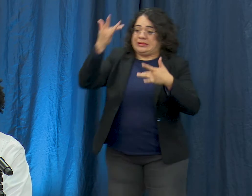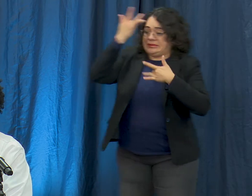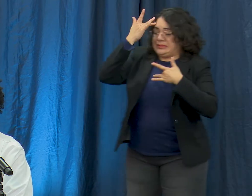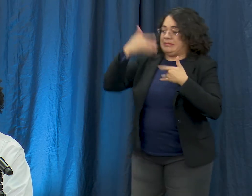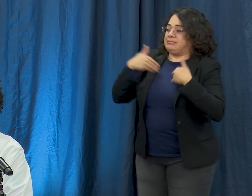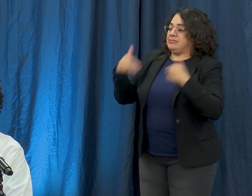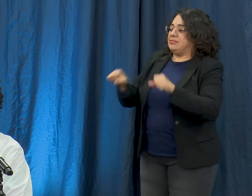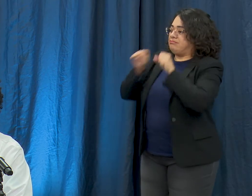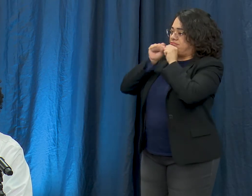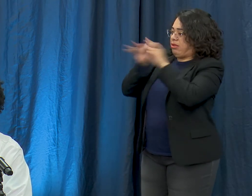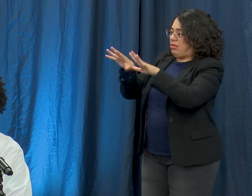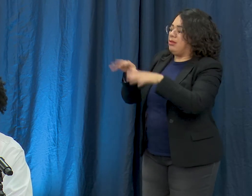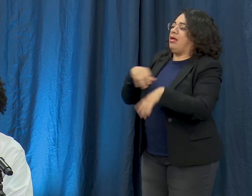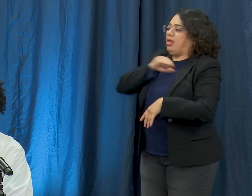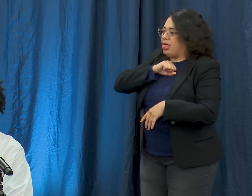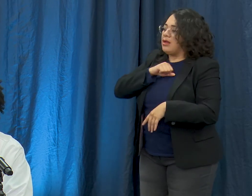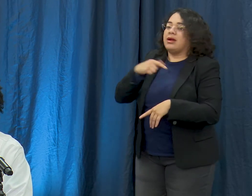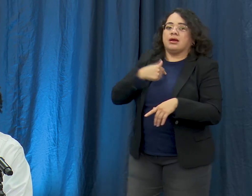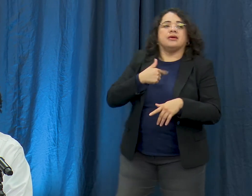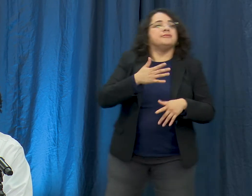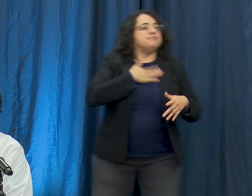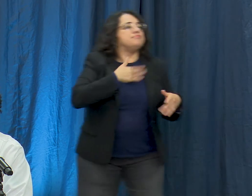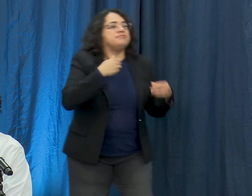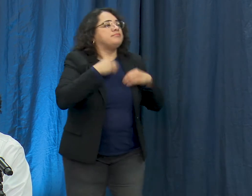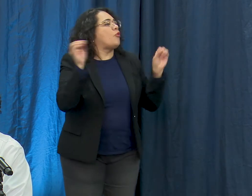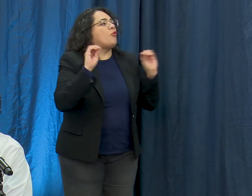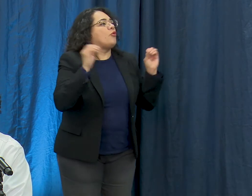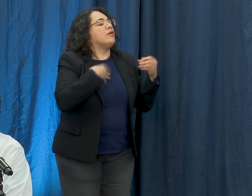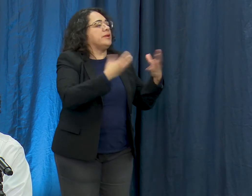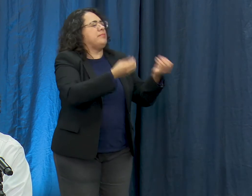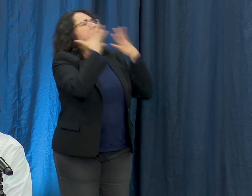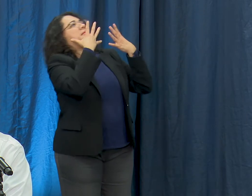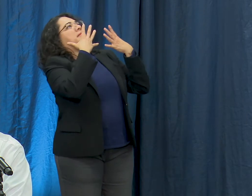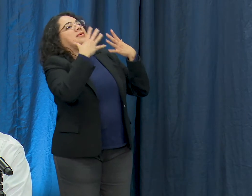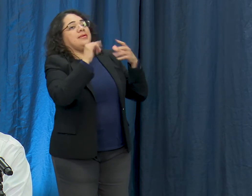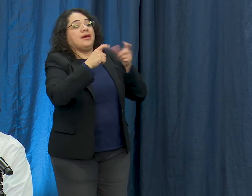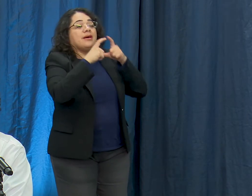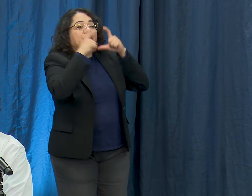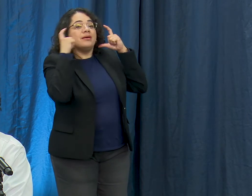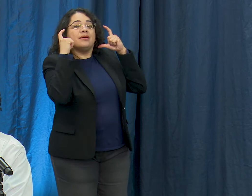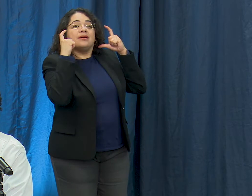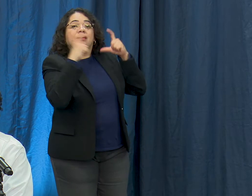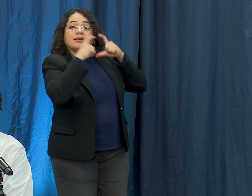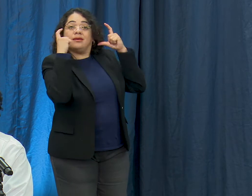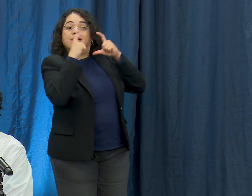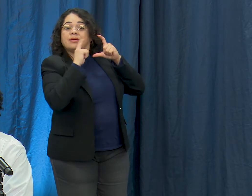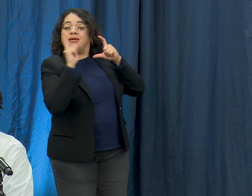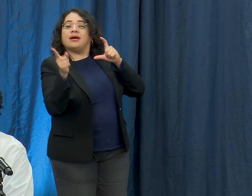don't know if that study can be done. I have seen where they kind of looked at a